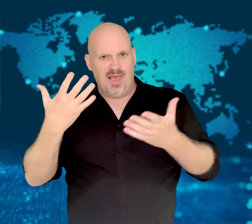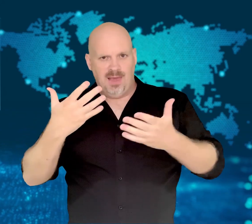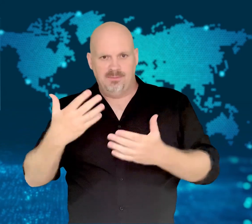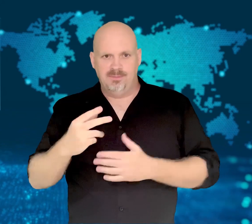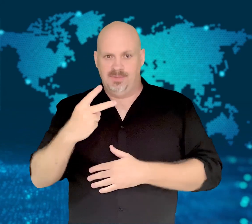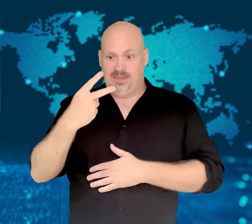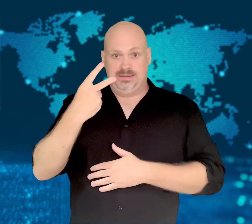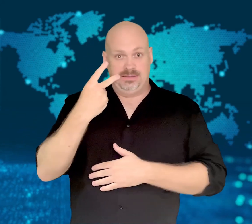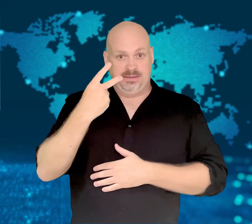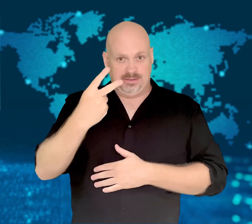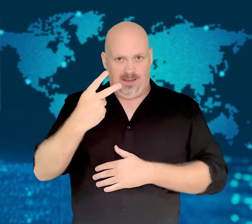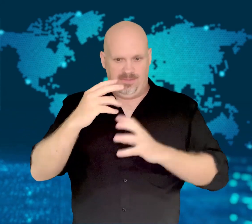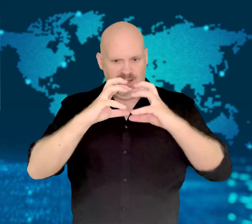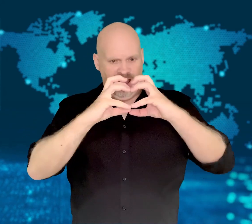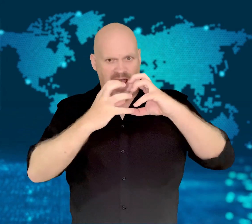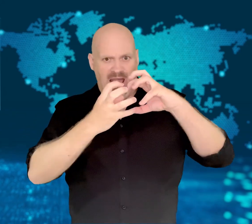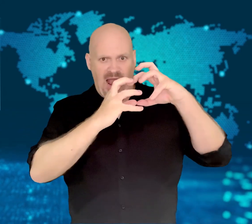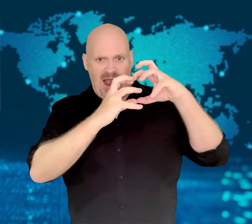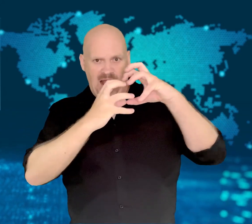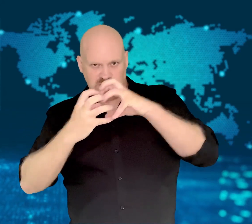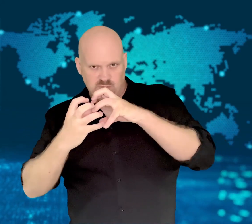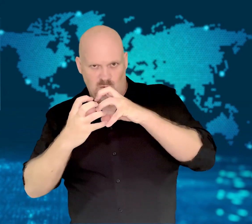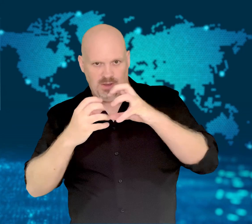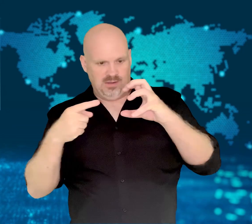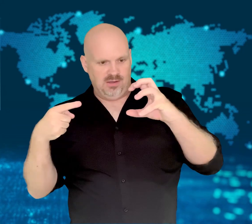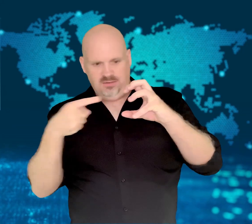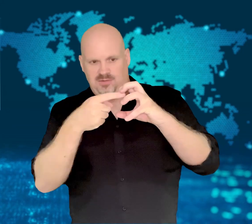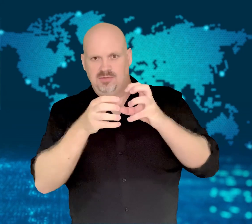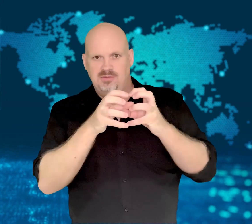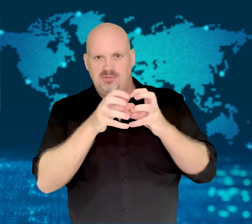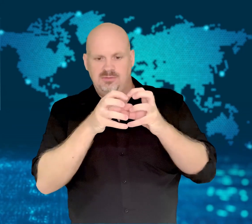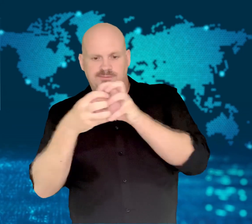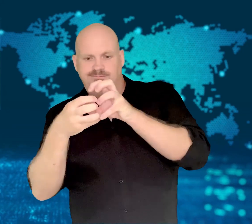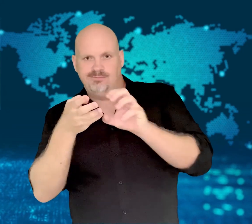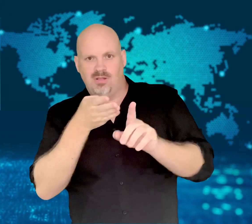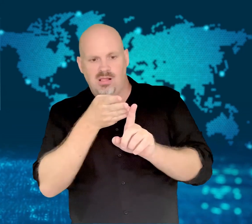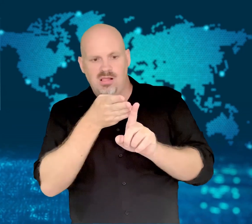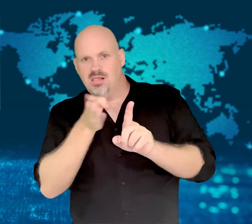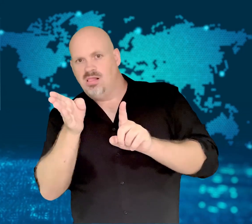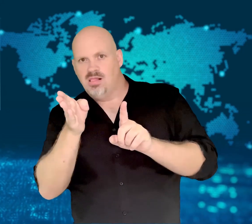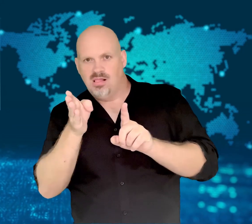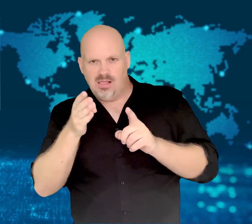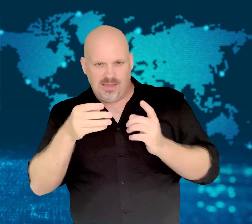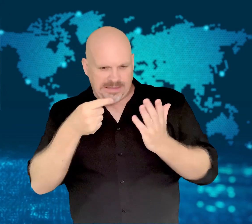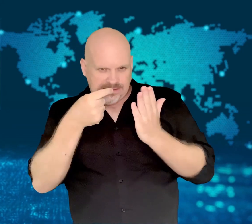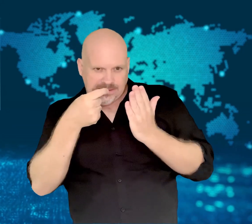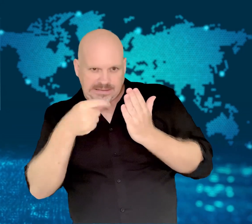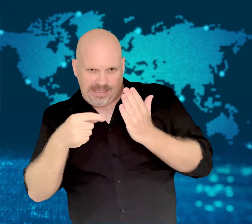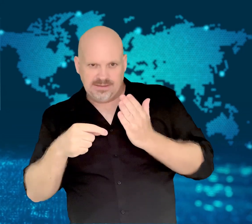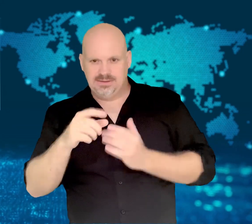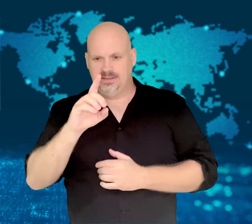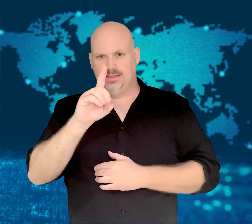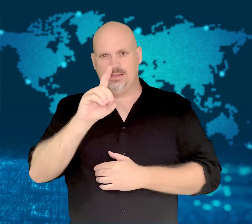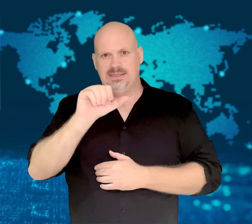A $330 million USD spacecraft will be sent into space to crash into an asteroid